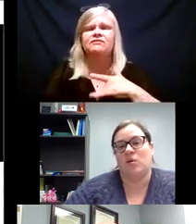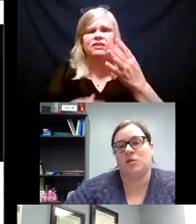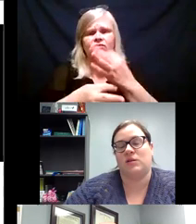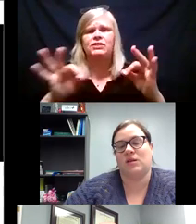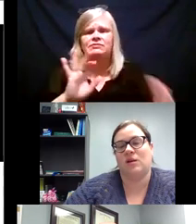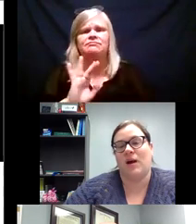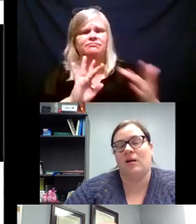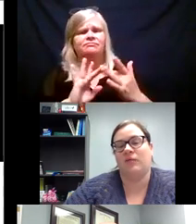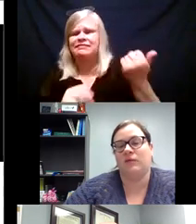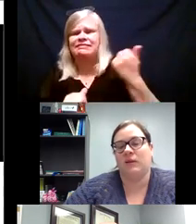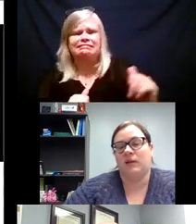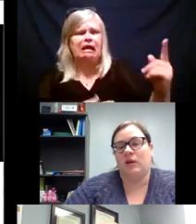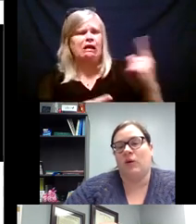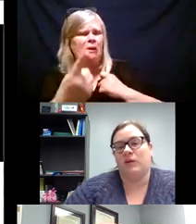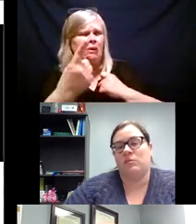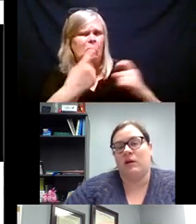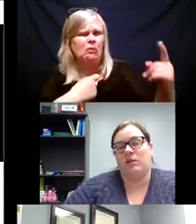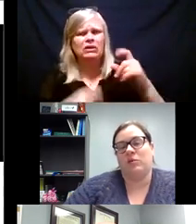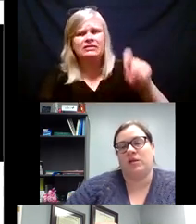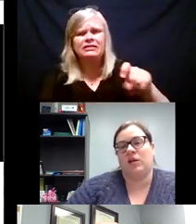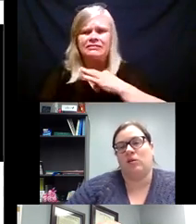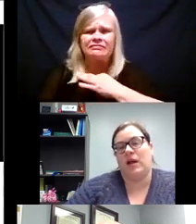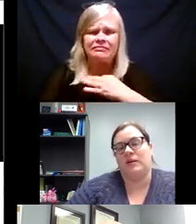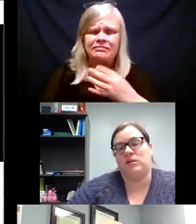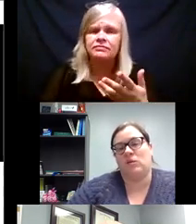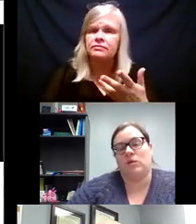QUESTIONS THAT YOU HAVE, WHETHER IT'S ABOUT A PARTICULAR CASE OR